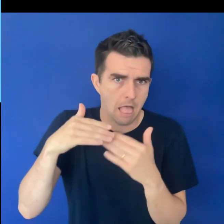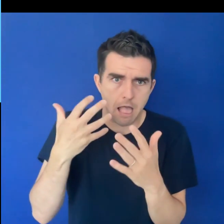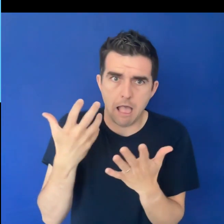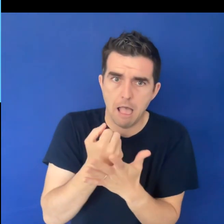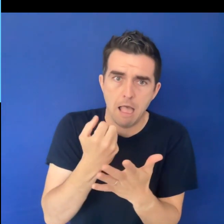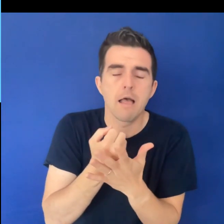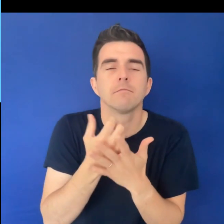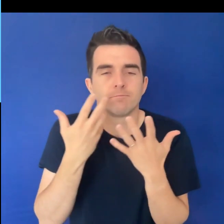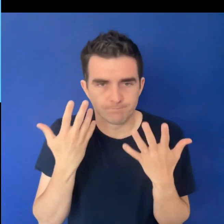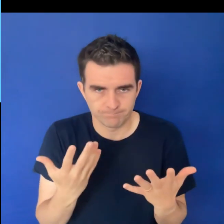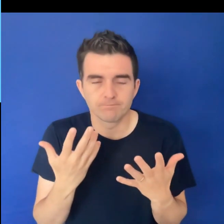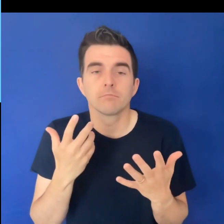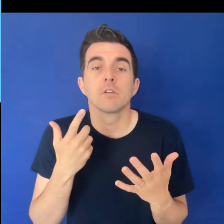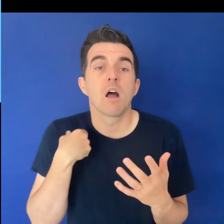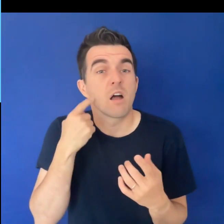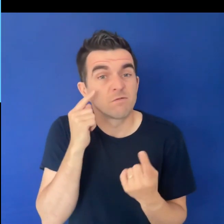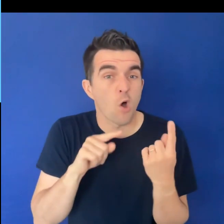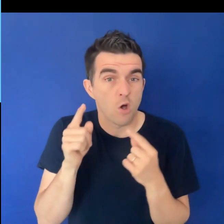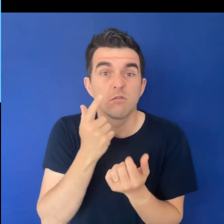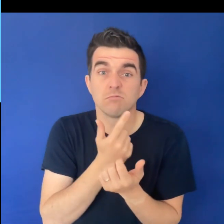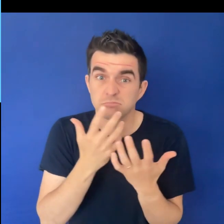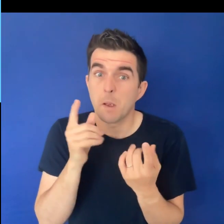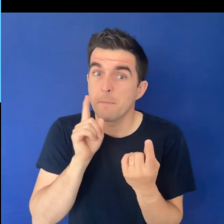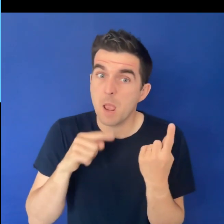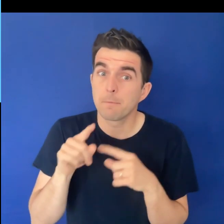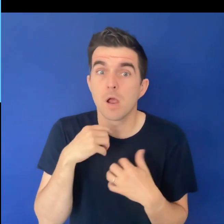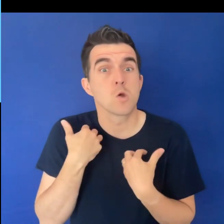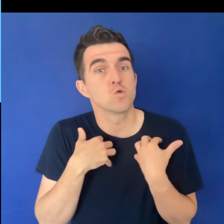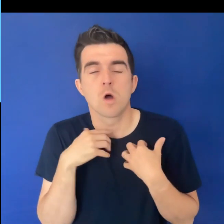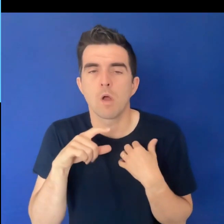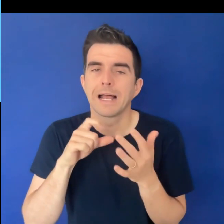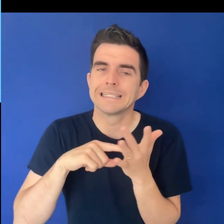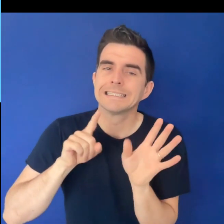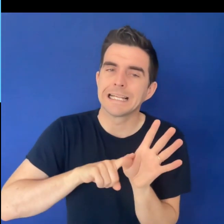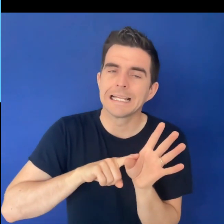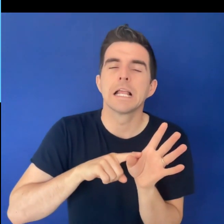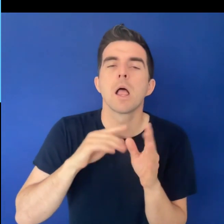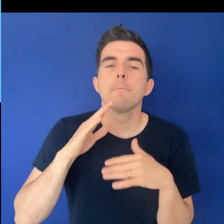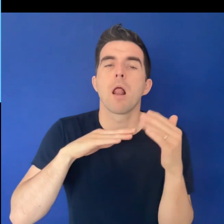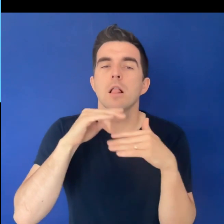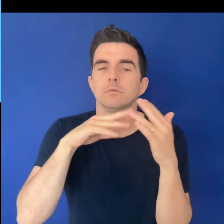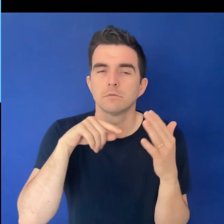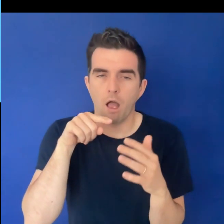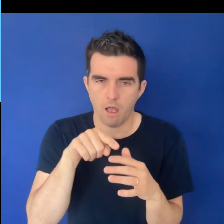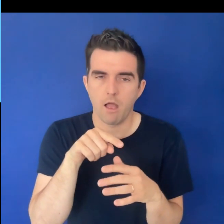from what I’ve heard, a fair number of people are interested in, City Builders.